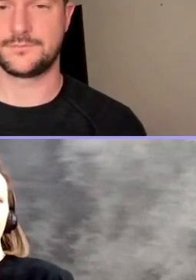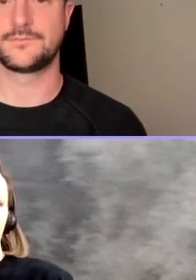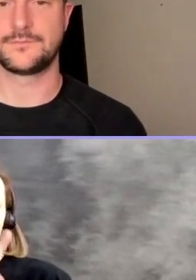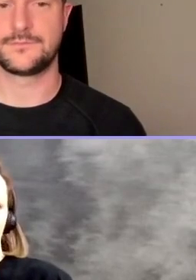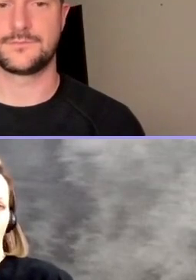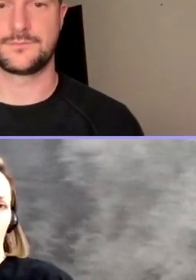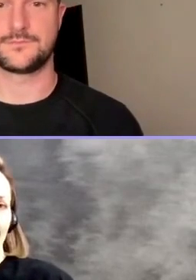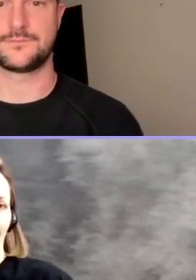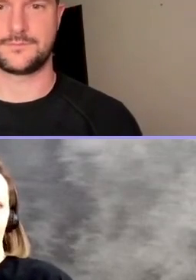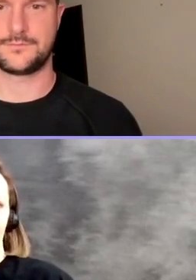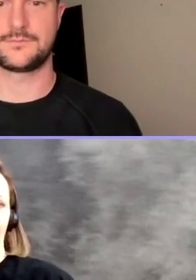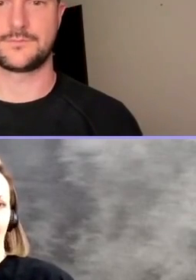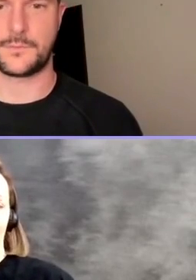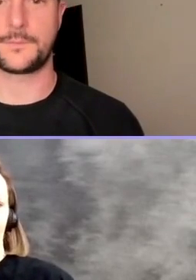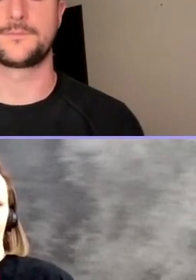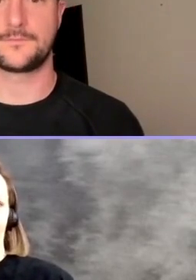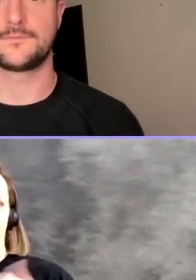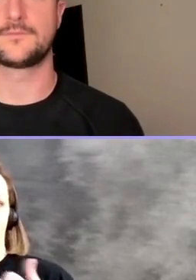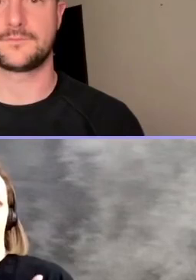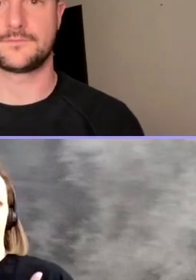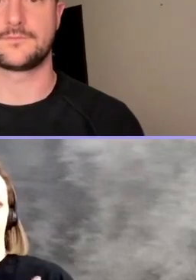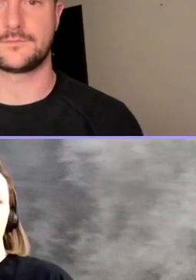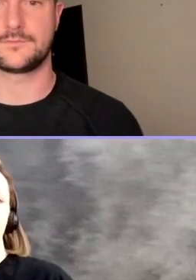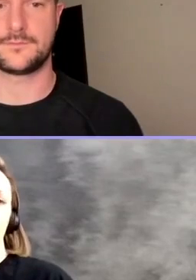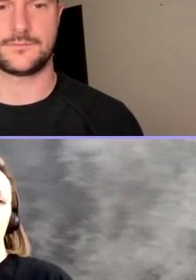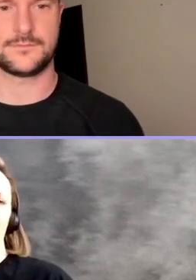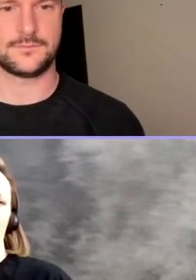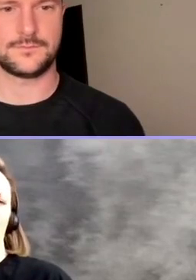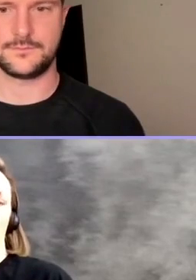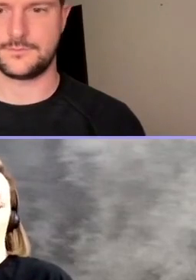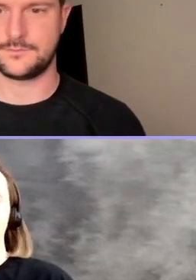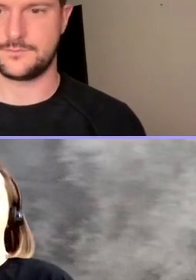about how we implemented and it took inspiration from standards